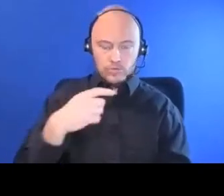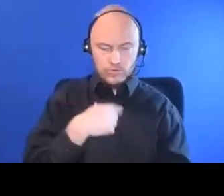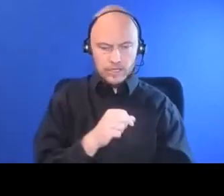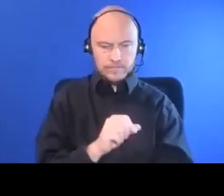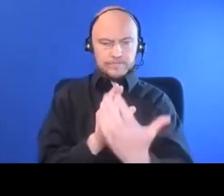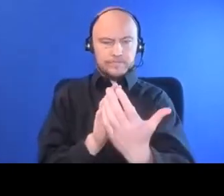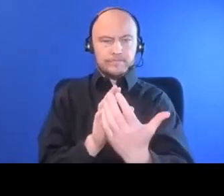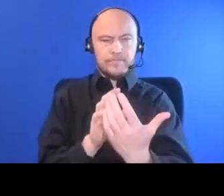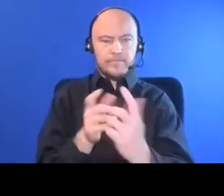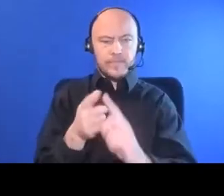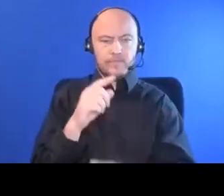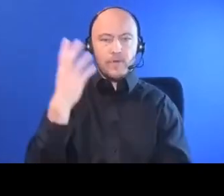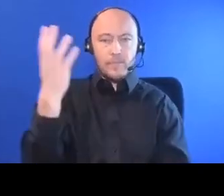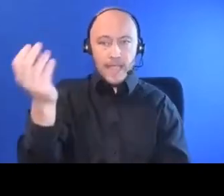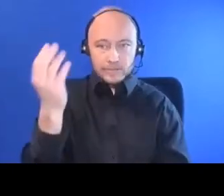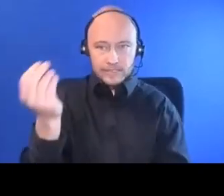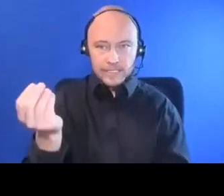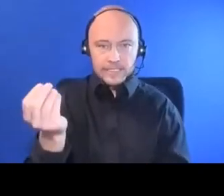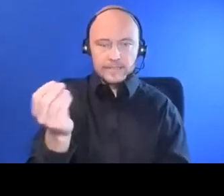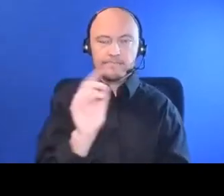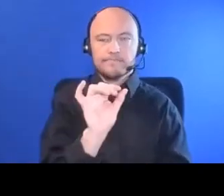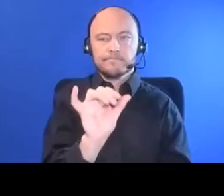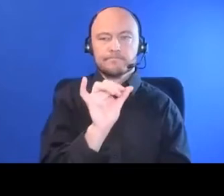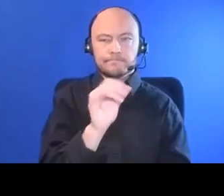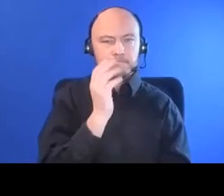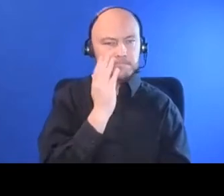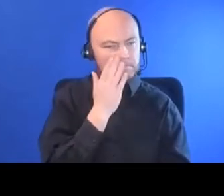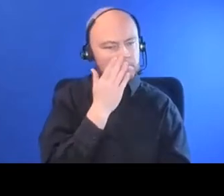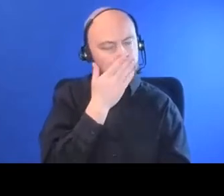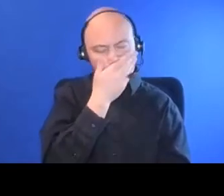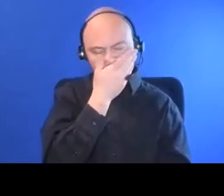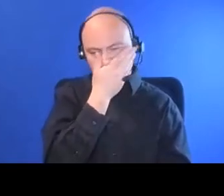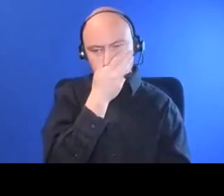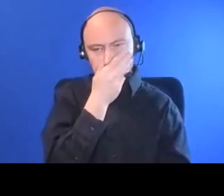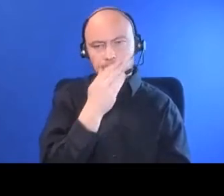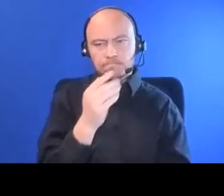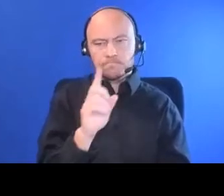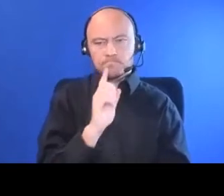from the outside in really felt right to me,